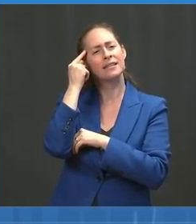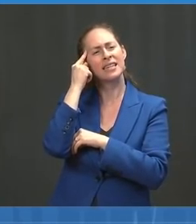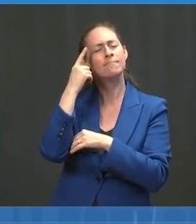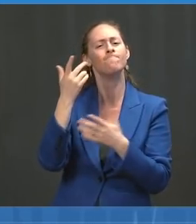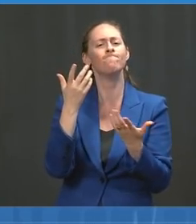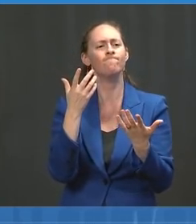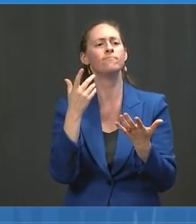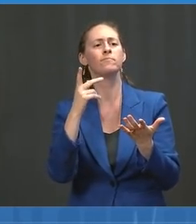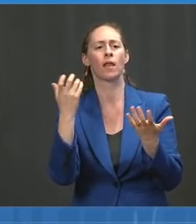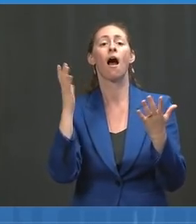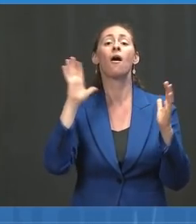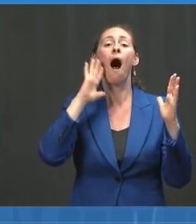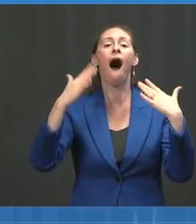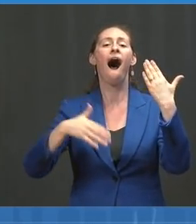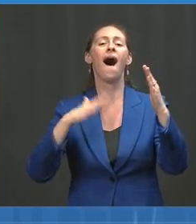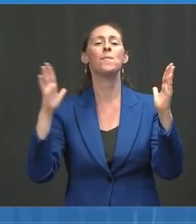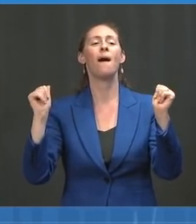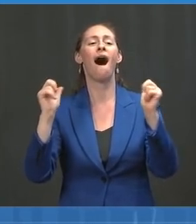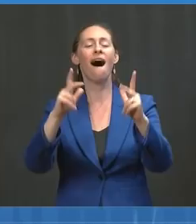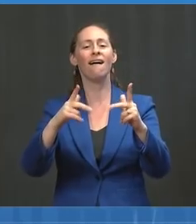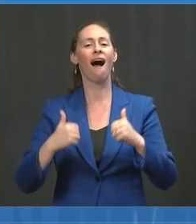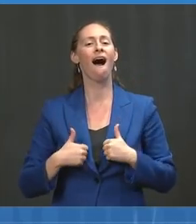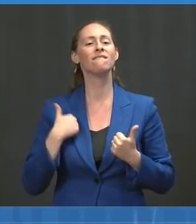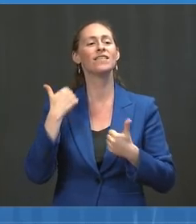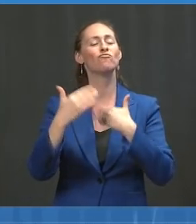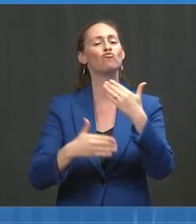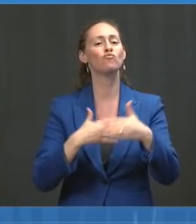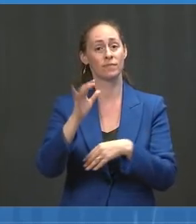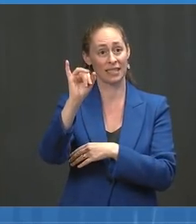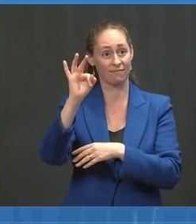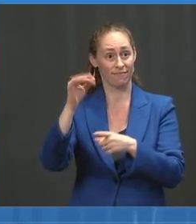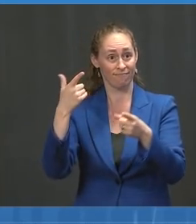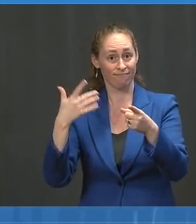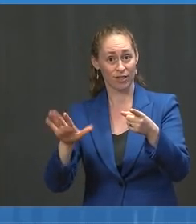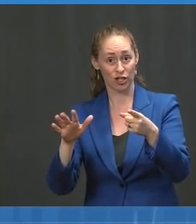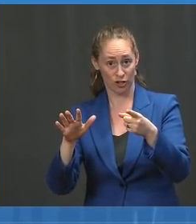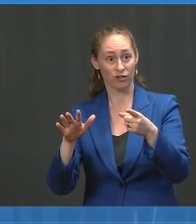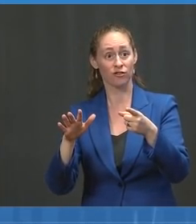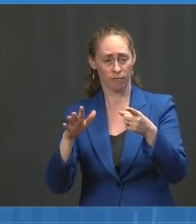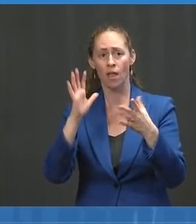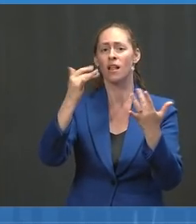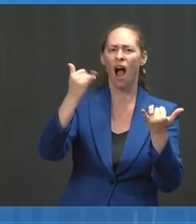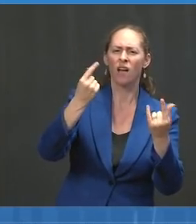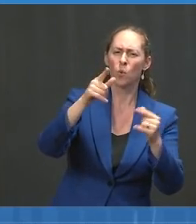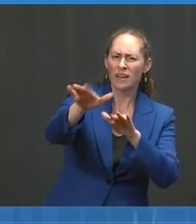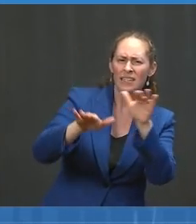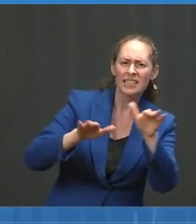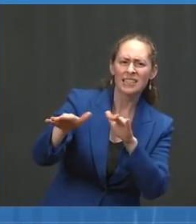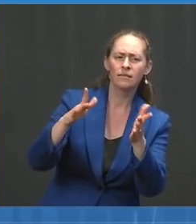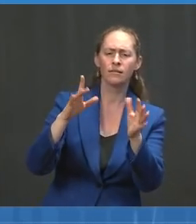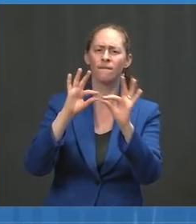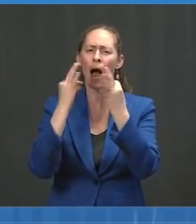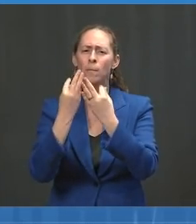If you are already vaccinated, this is the time for you to talk to your family and your friends and urge them to get vaccinated.